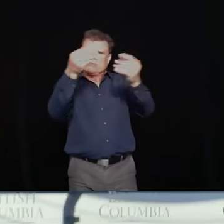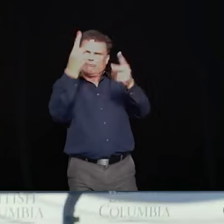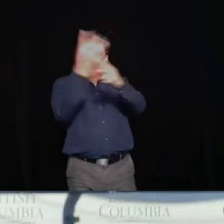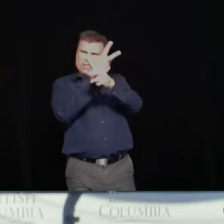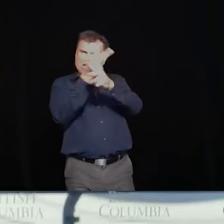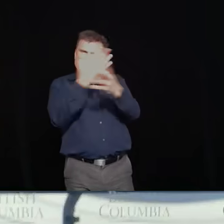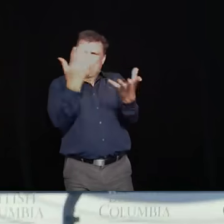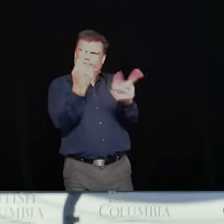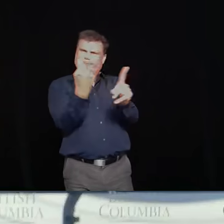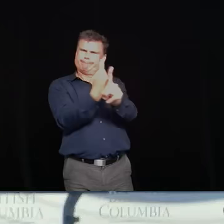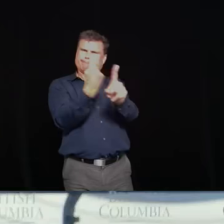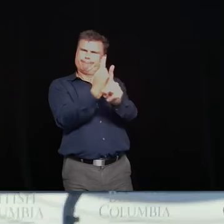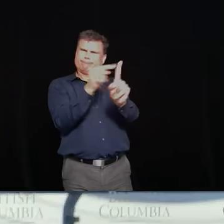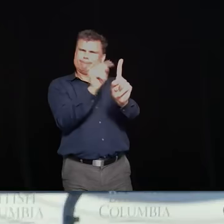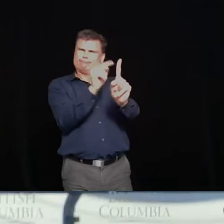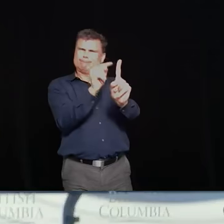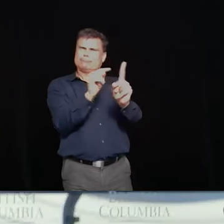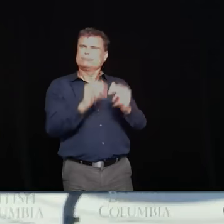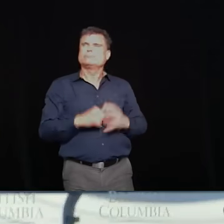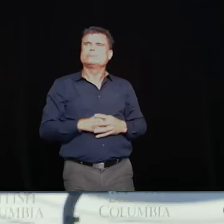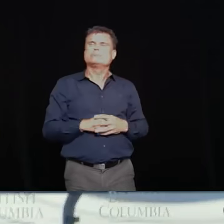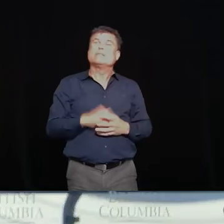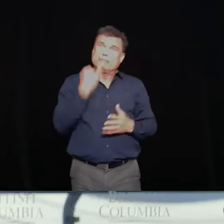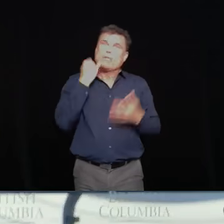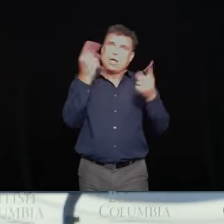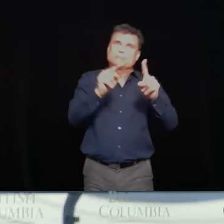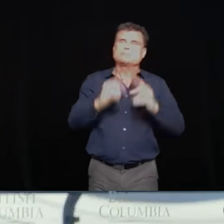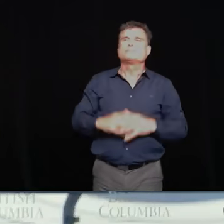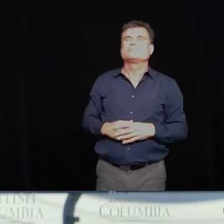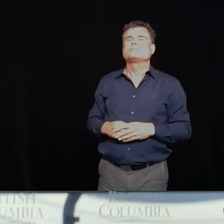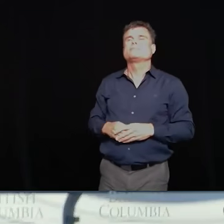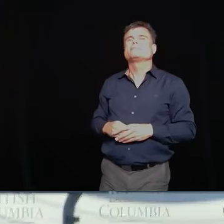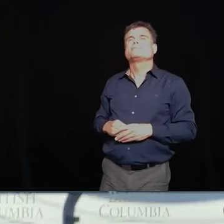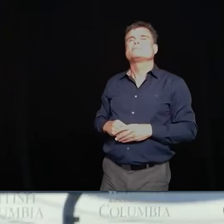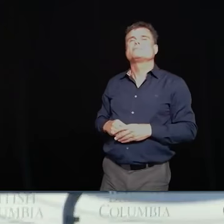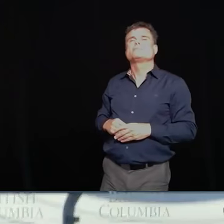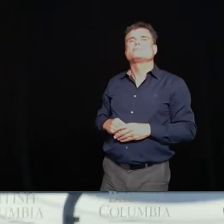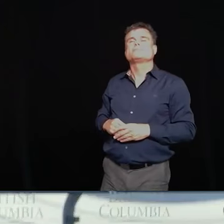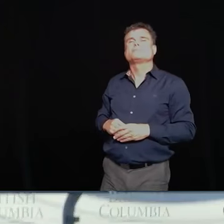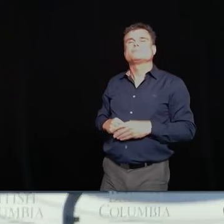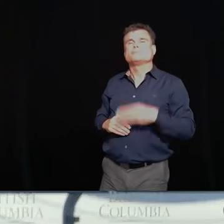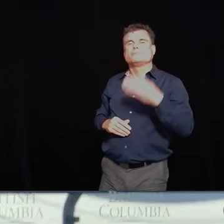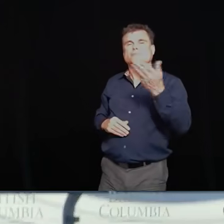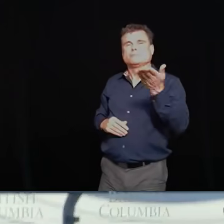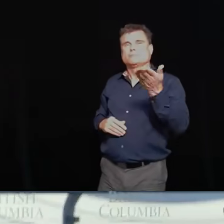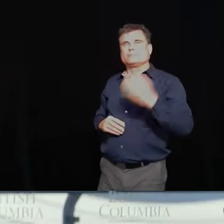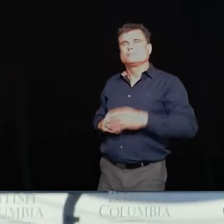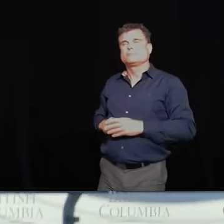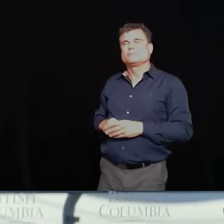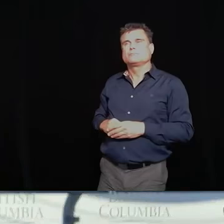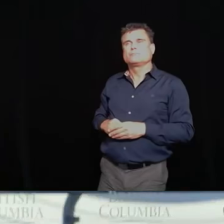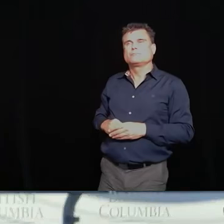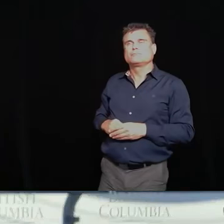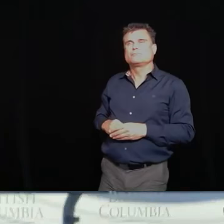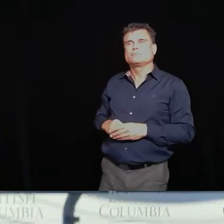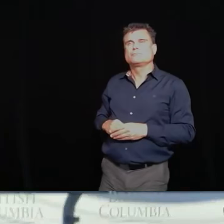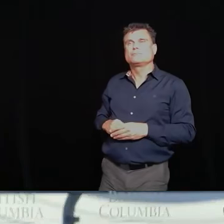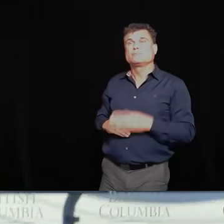We don't have a lot of flu. Going into the fall that is going to be a challenge and we know that the flu also